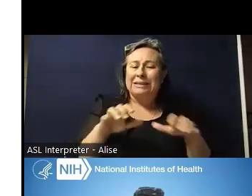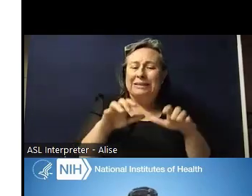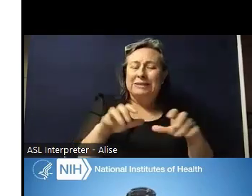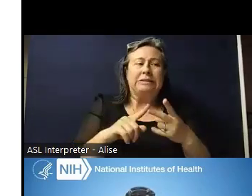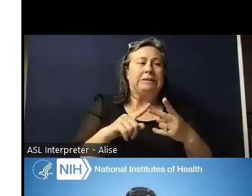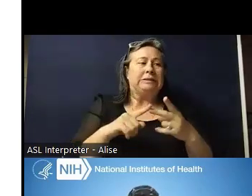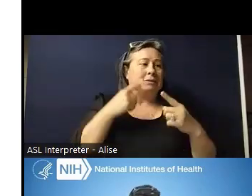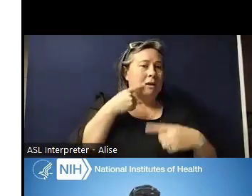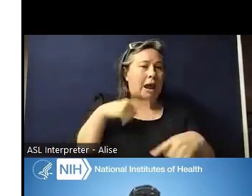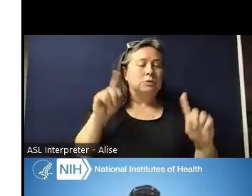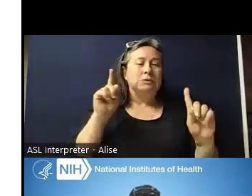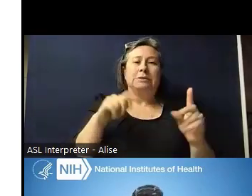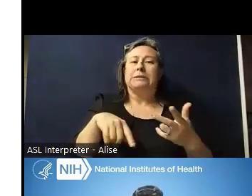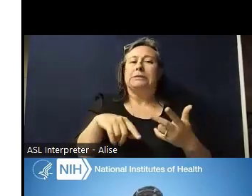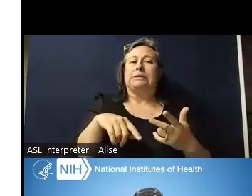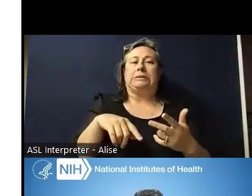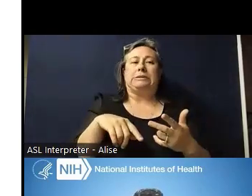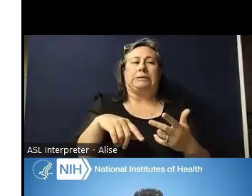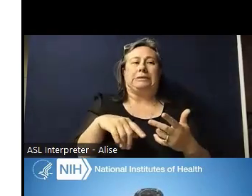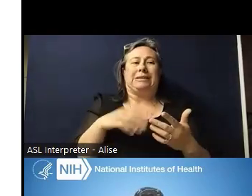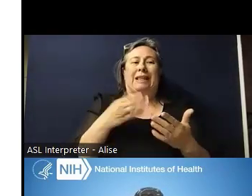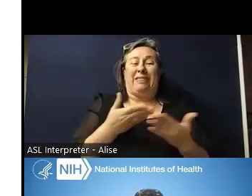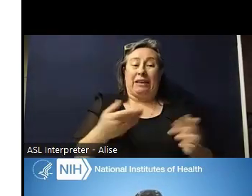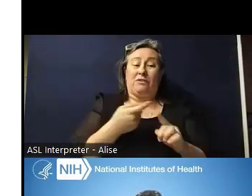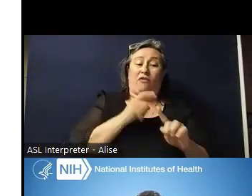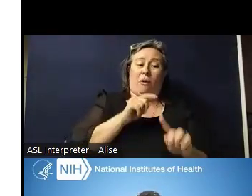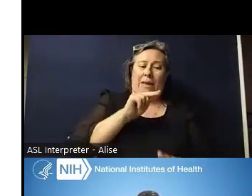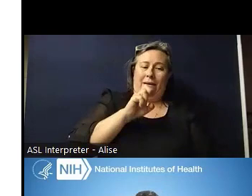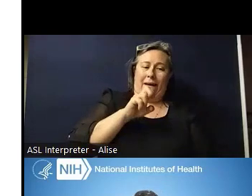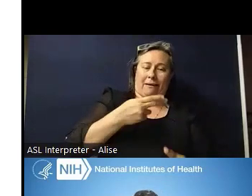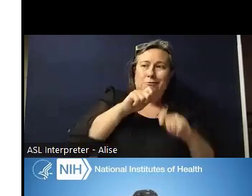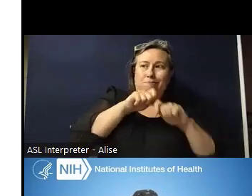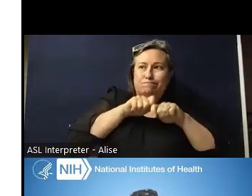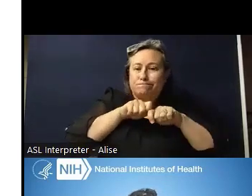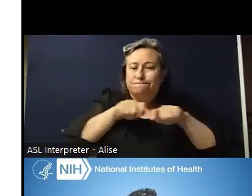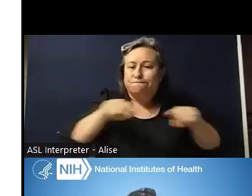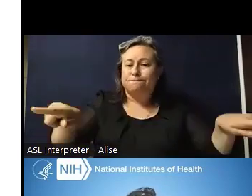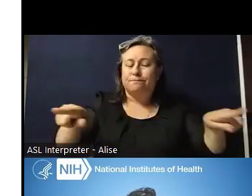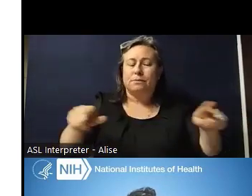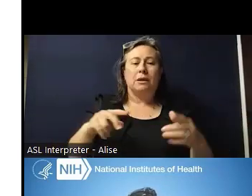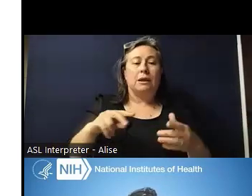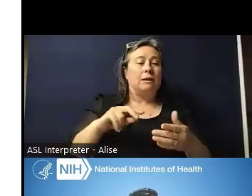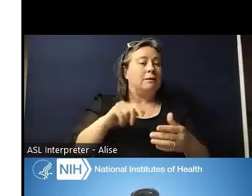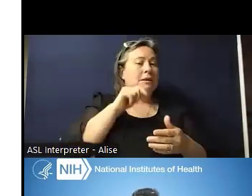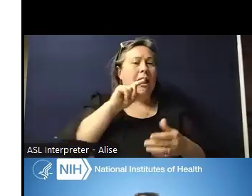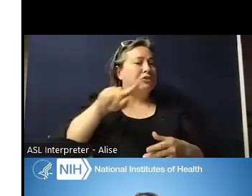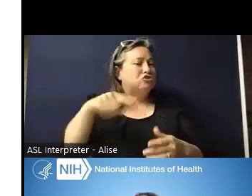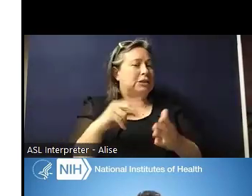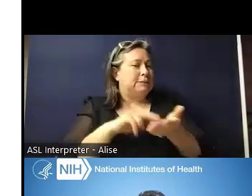that are going out from the NIH. This does not just mean for your funding opportunity announcements,